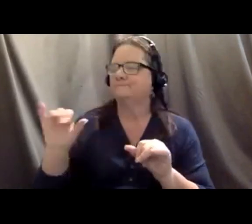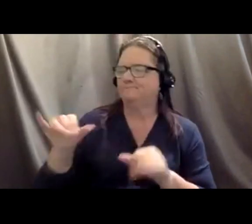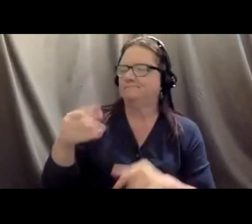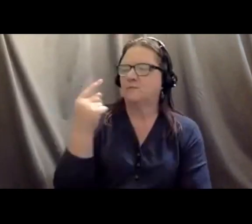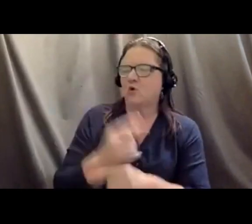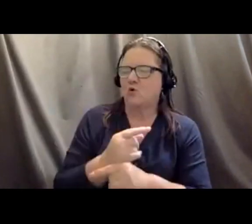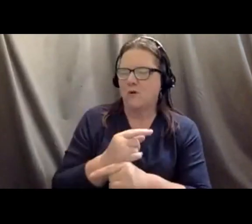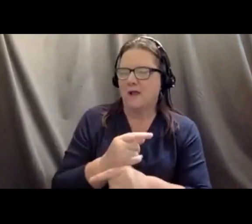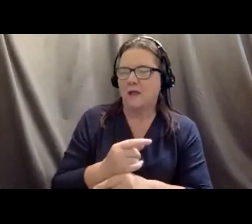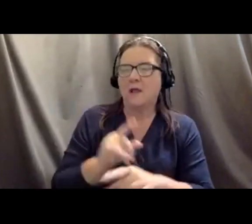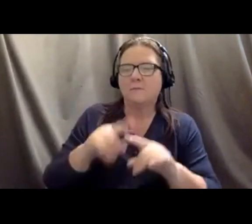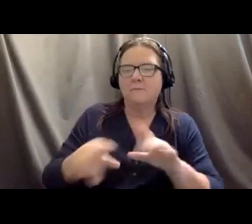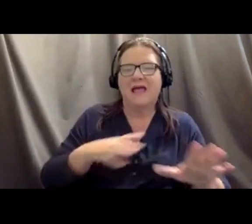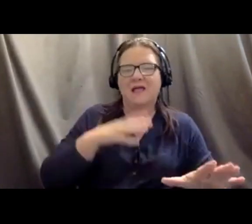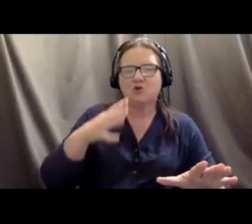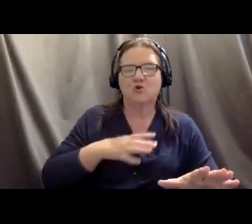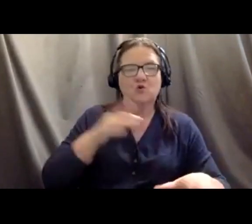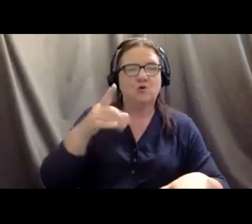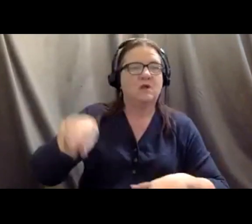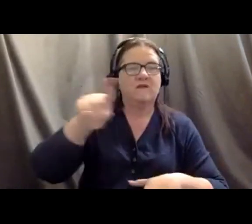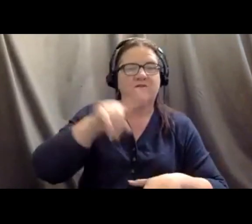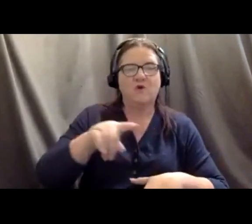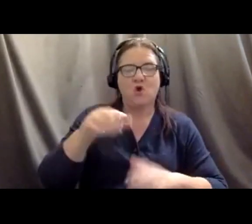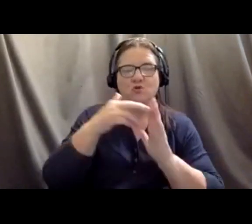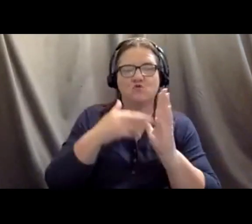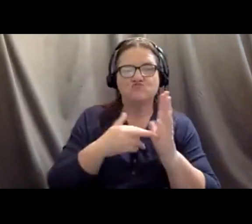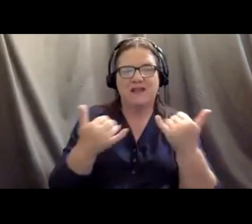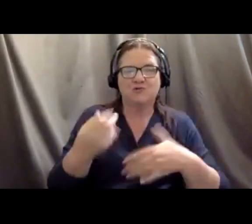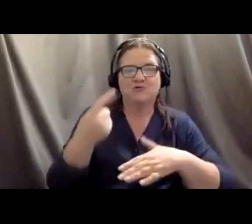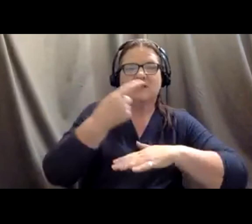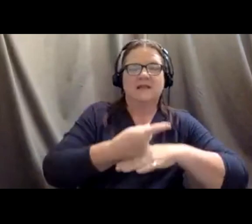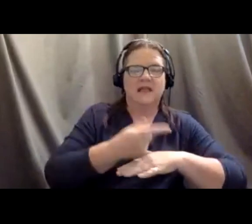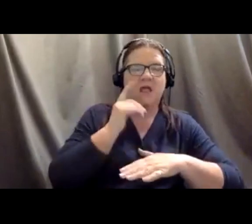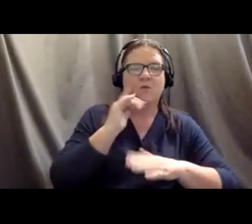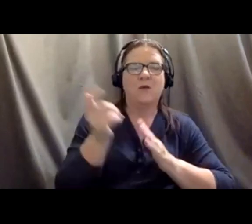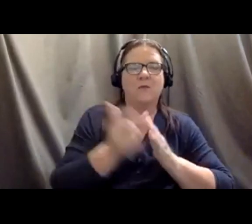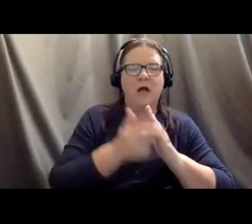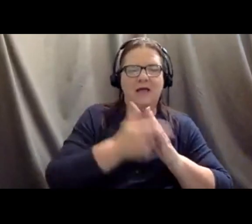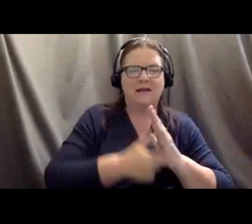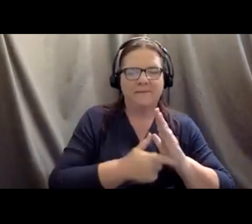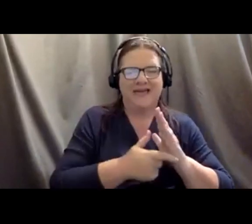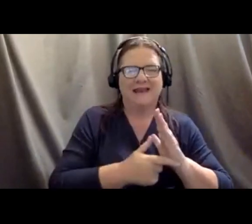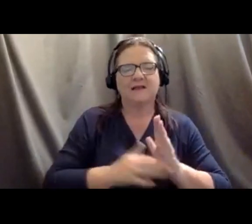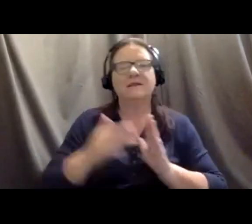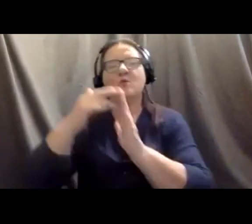But as a courtesy for all of our registrants for today we will automatically register them